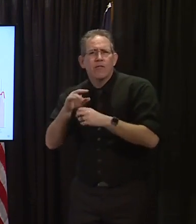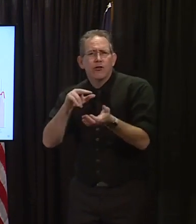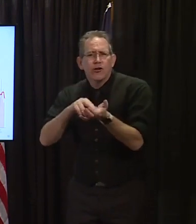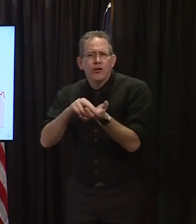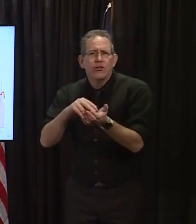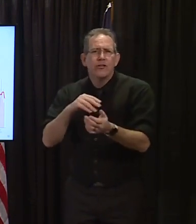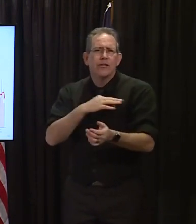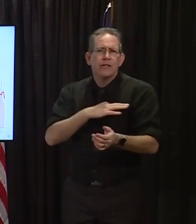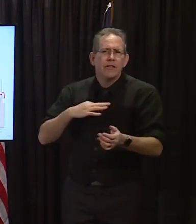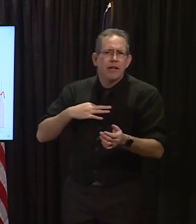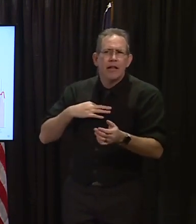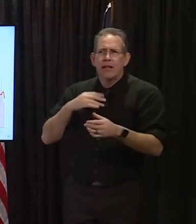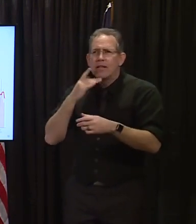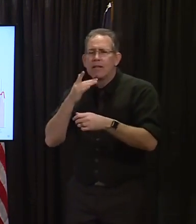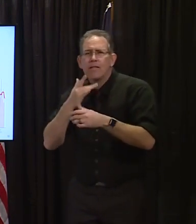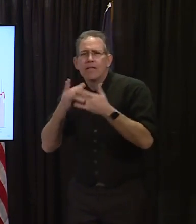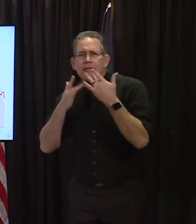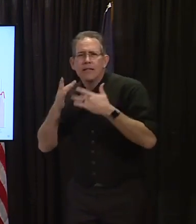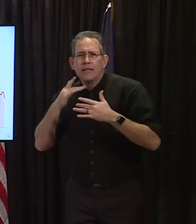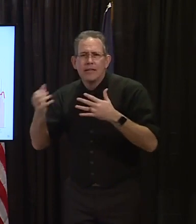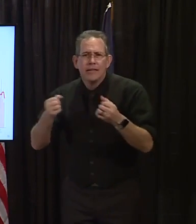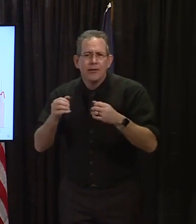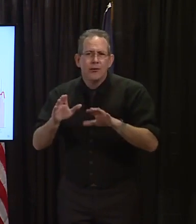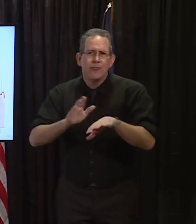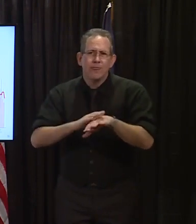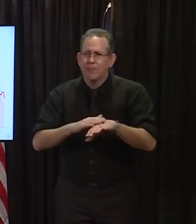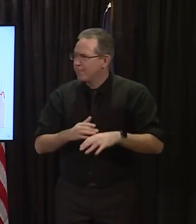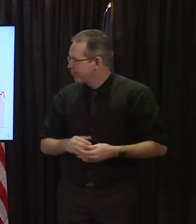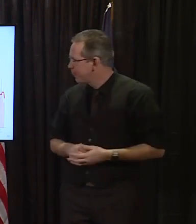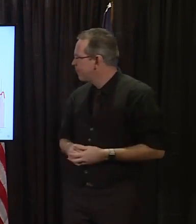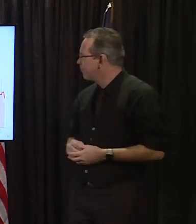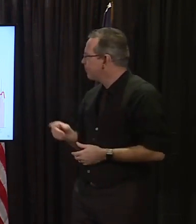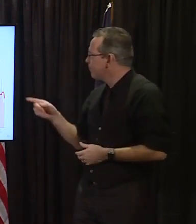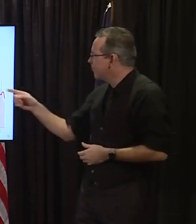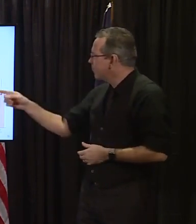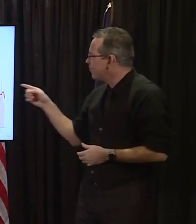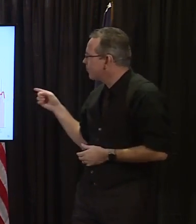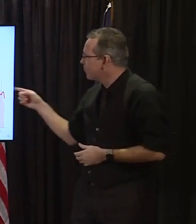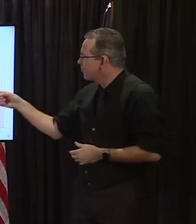You can see on the hospital side, those coming down, uh, 58 beds available as